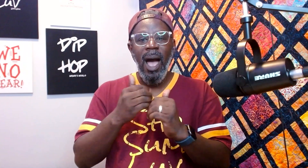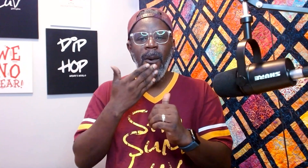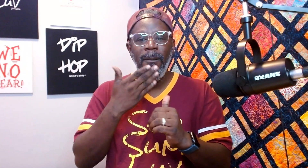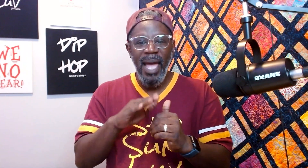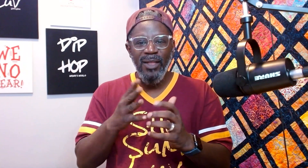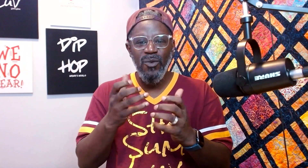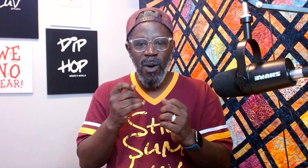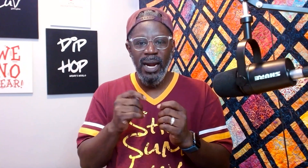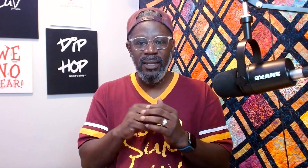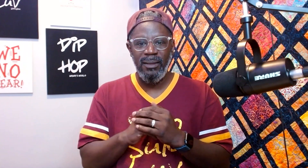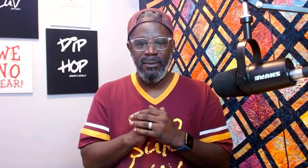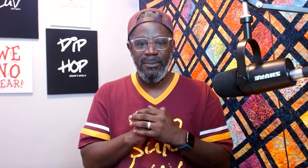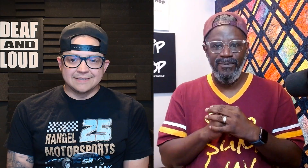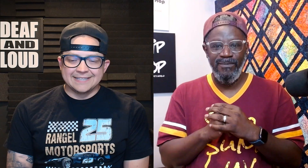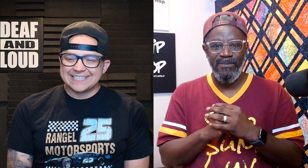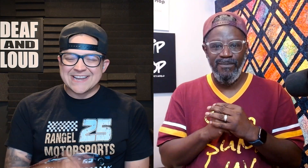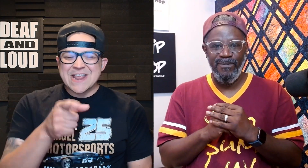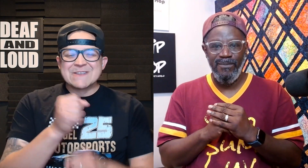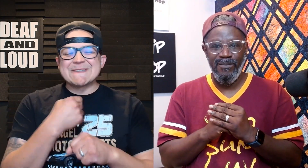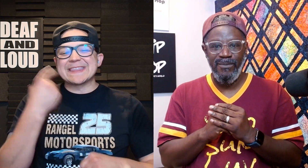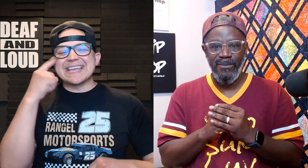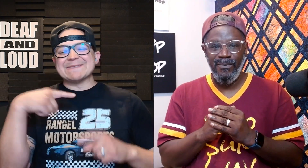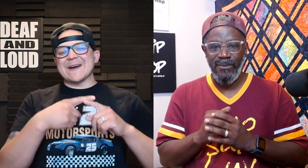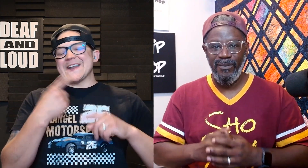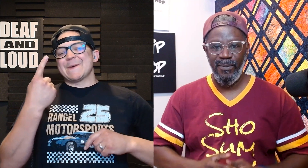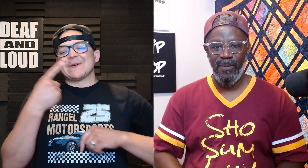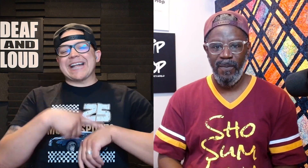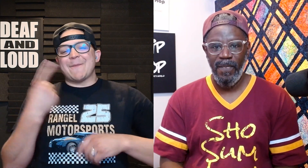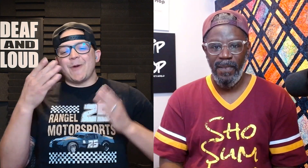How bad you want it? You make me think about one time,